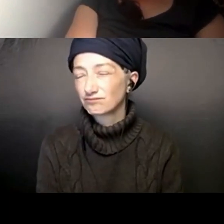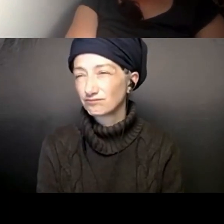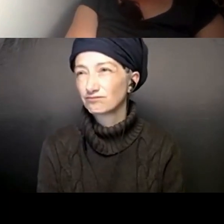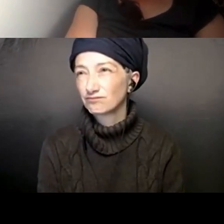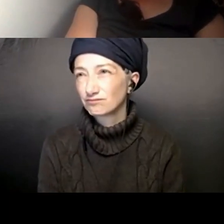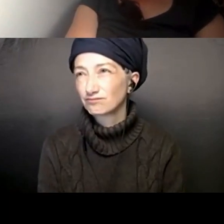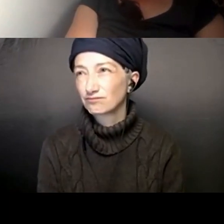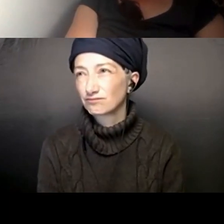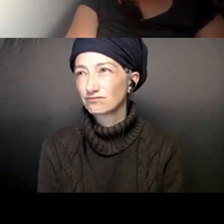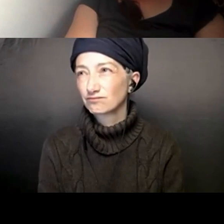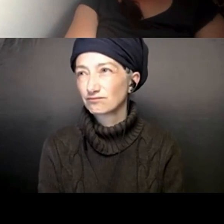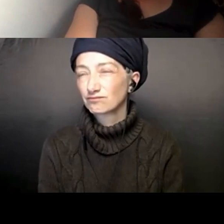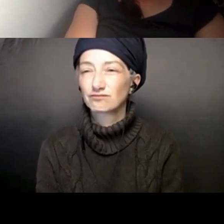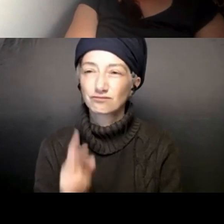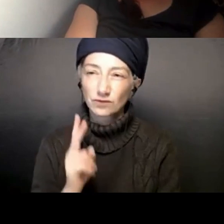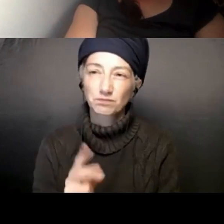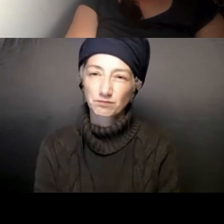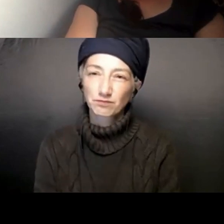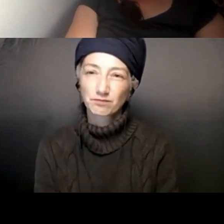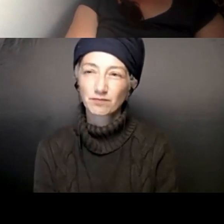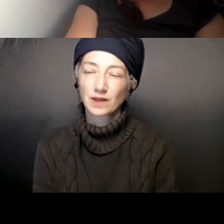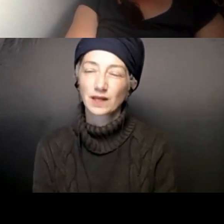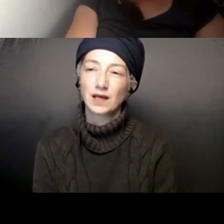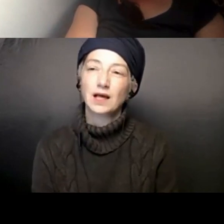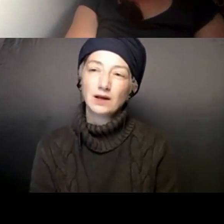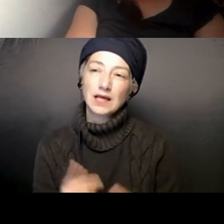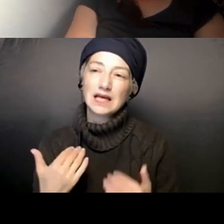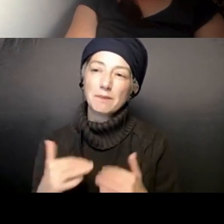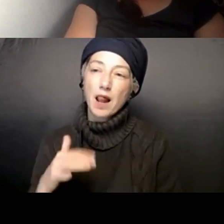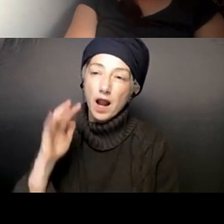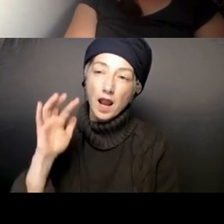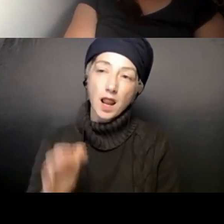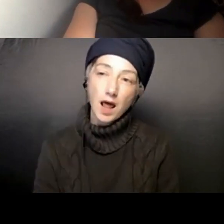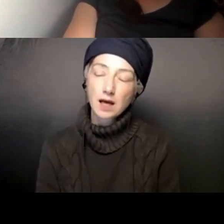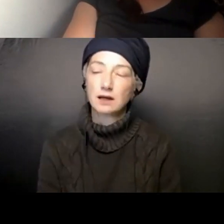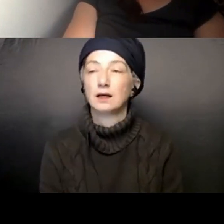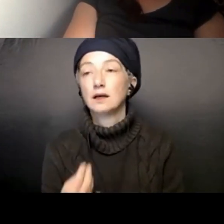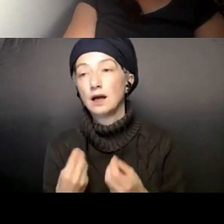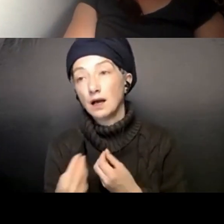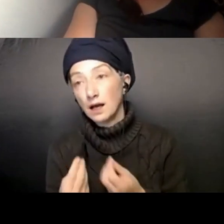Like the amount of emails that we had to send out and the amount of conversations that we had to have